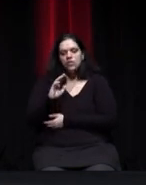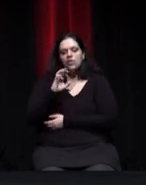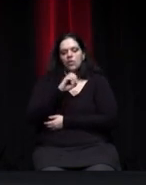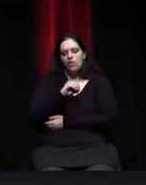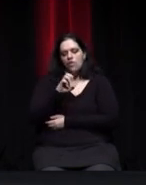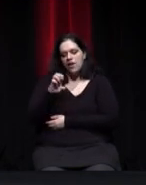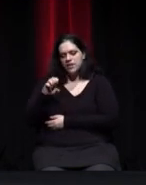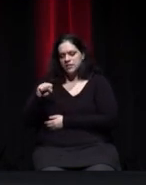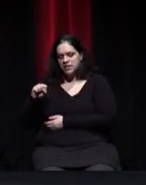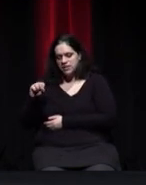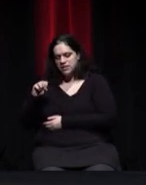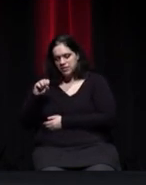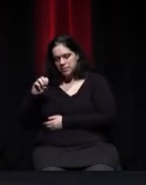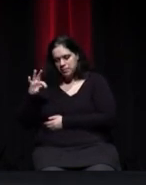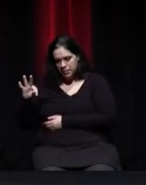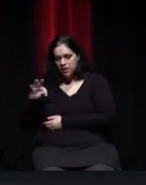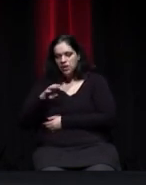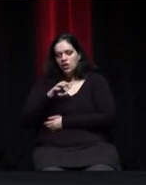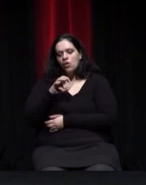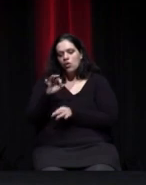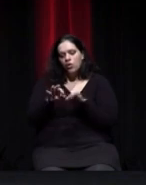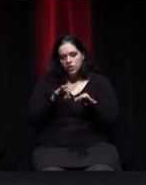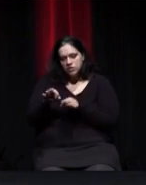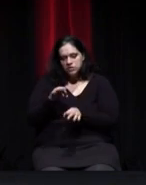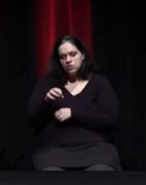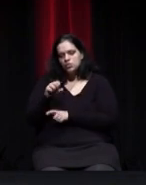Brazil's Social and Political Organization.